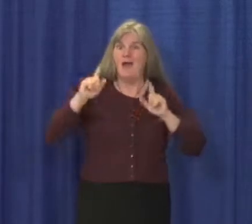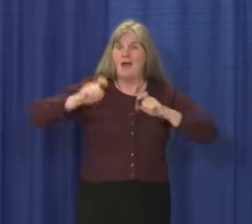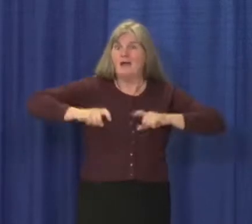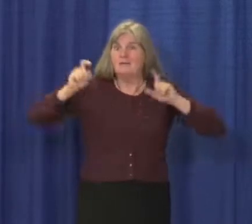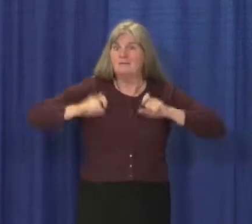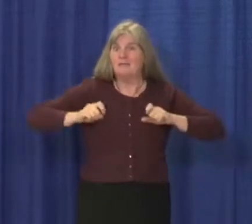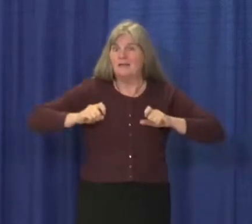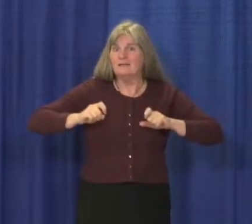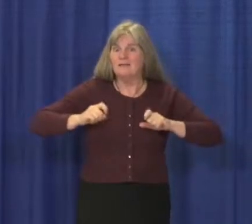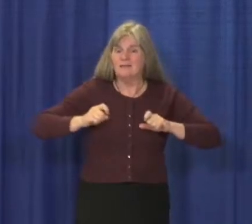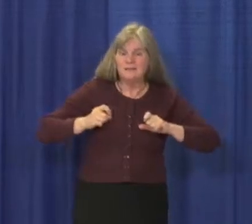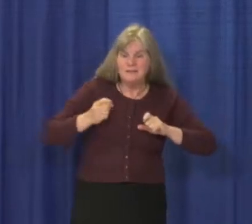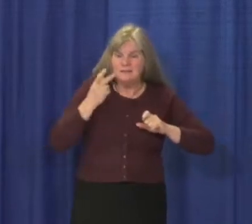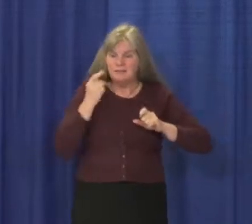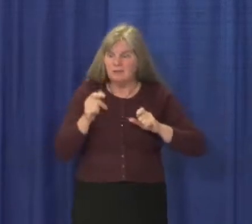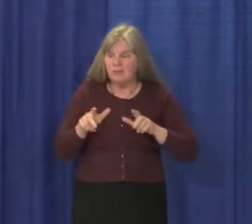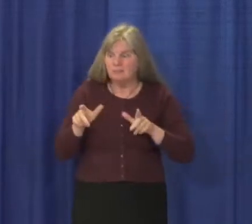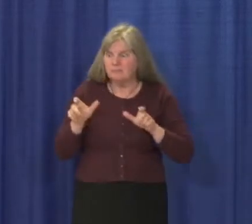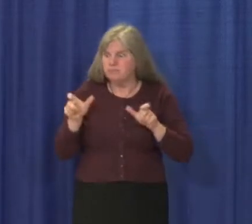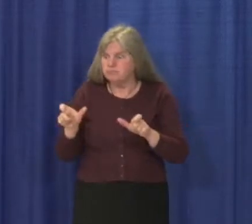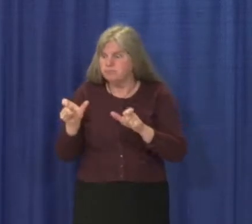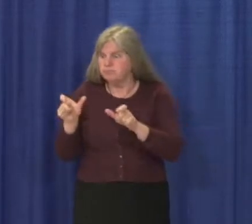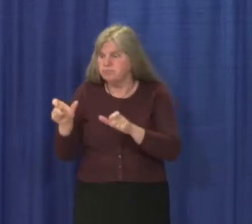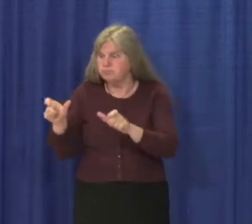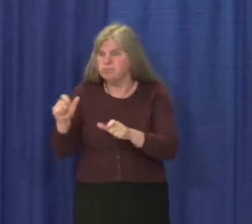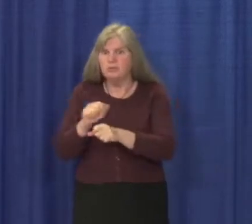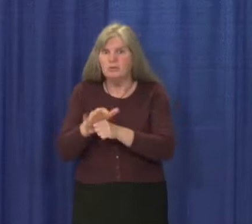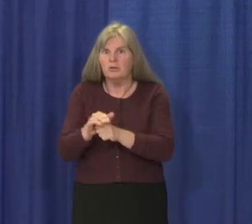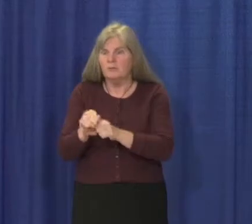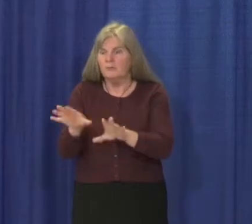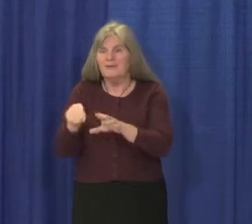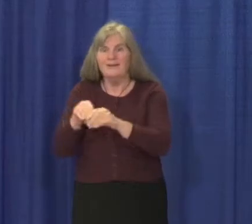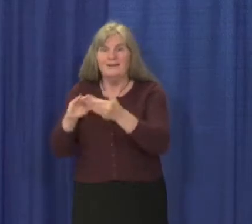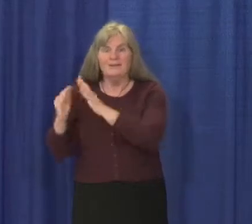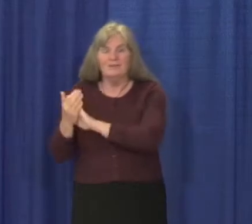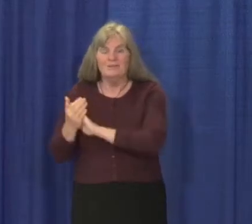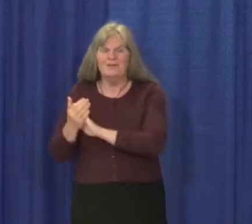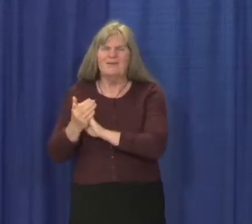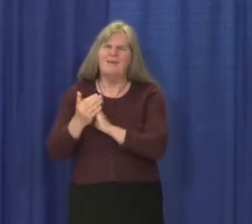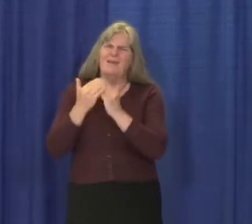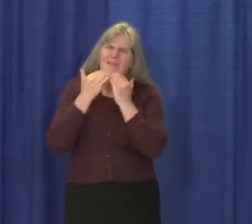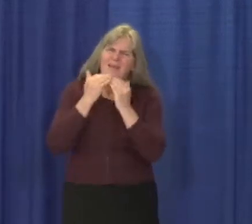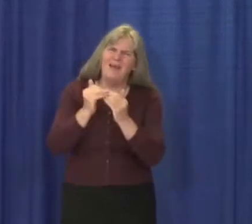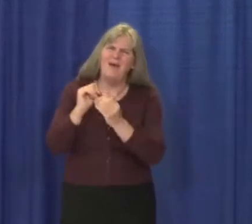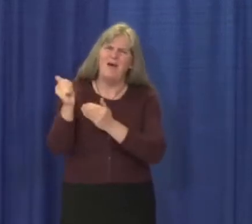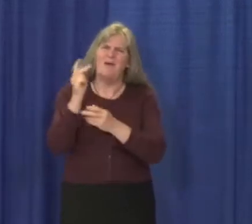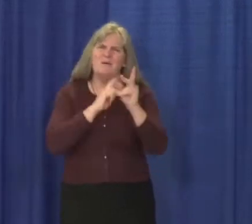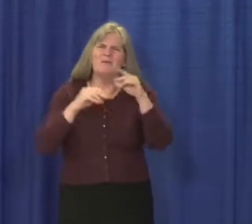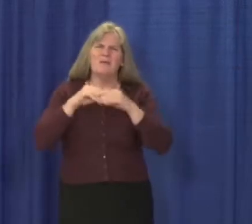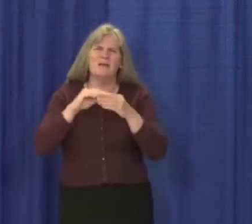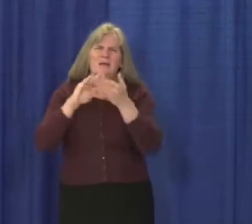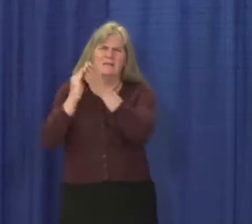contain the spread.